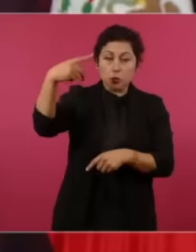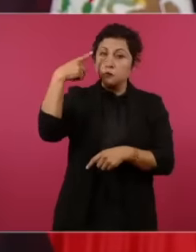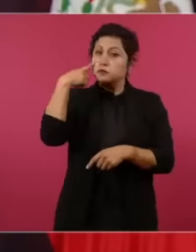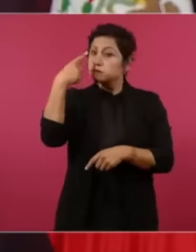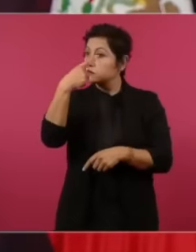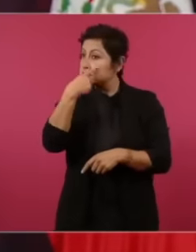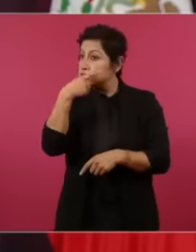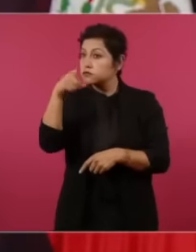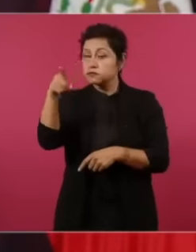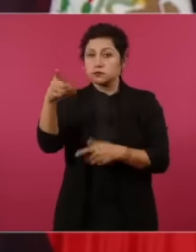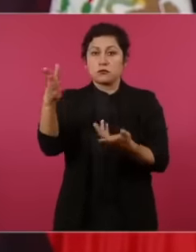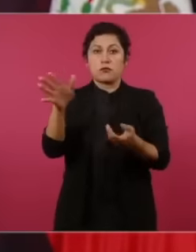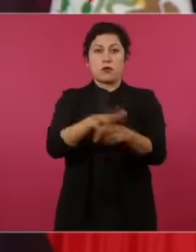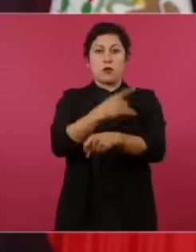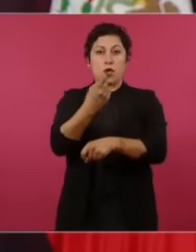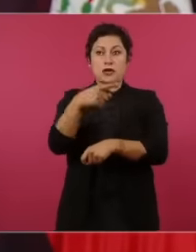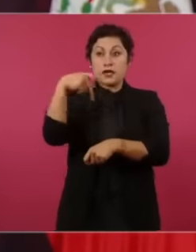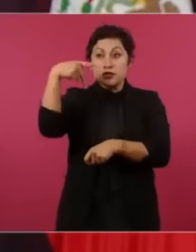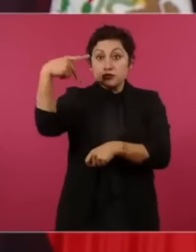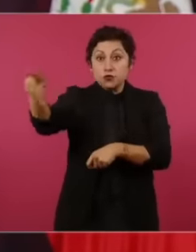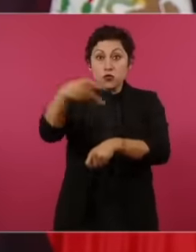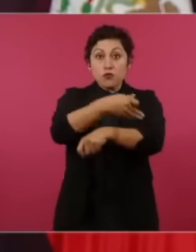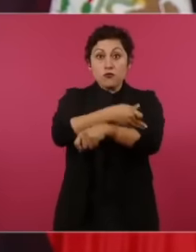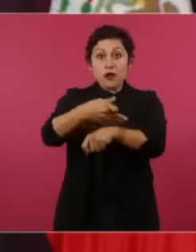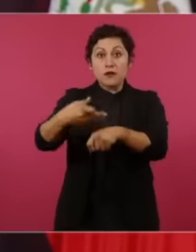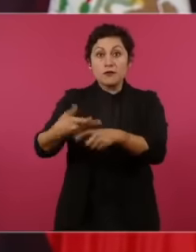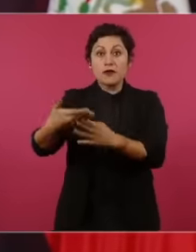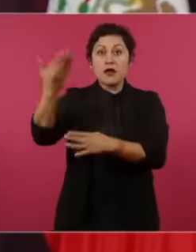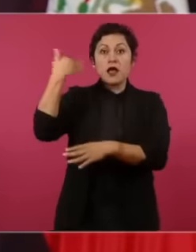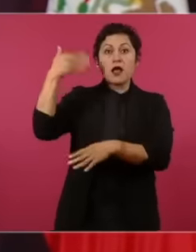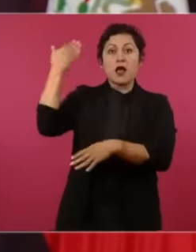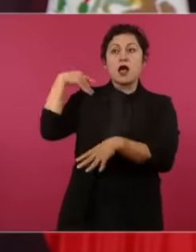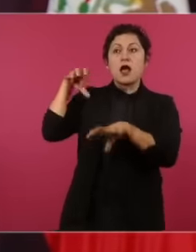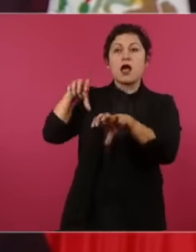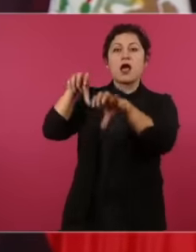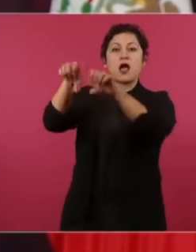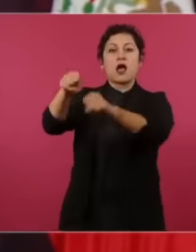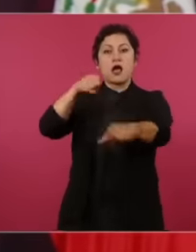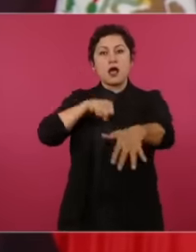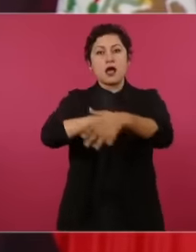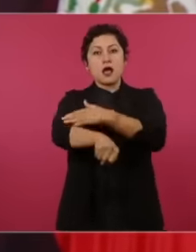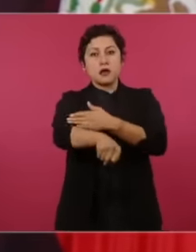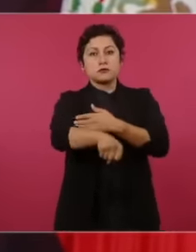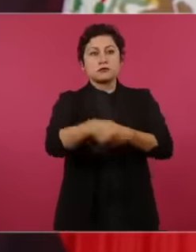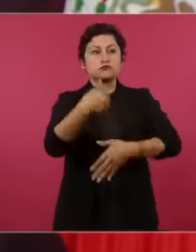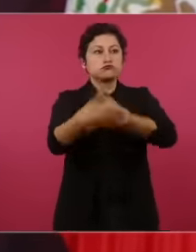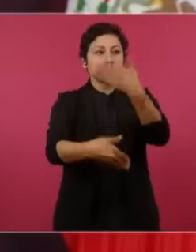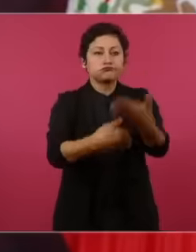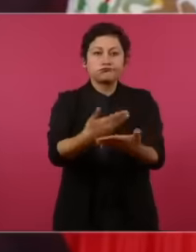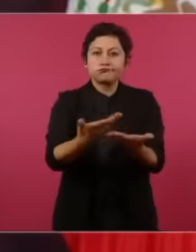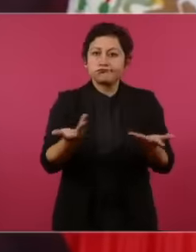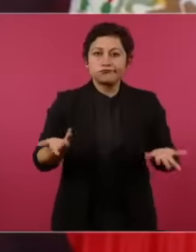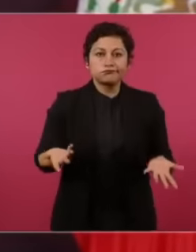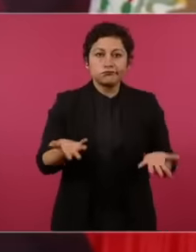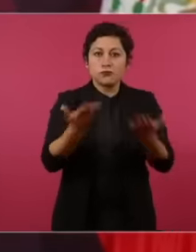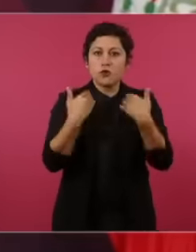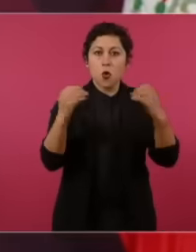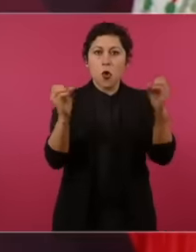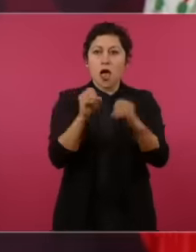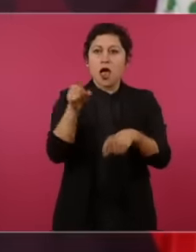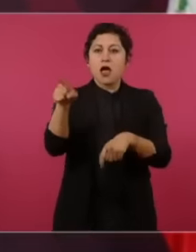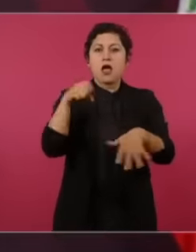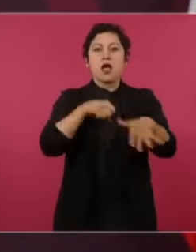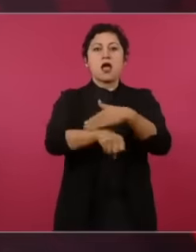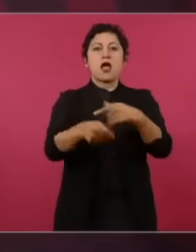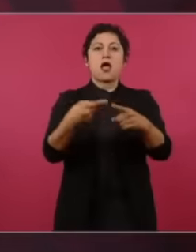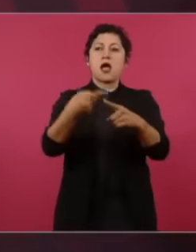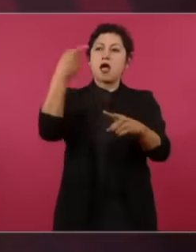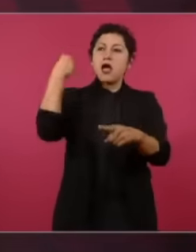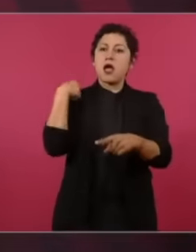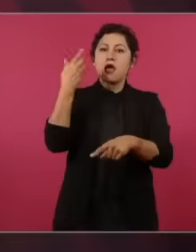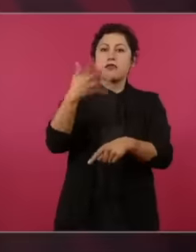detained for more than 10 years and